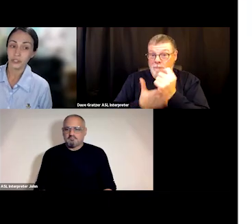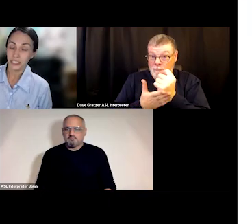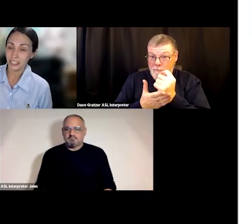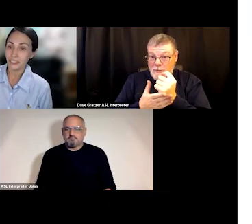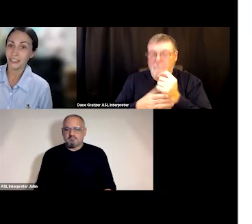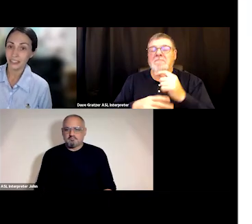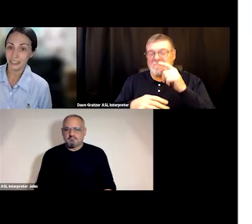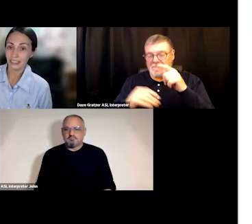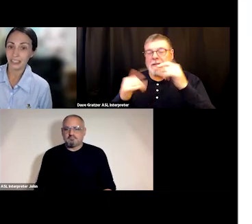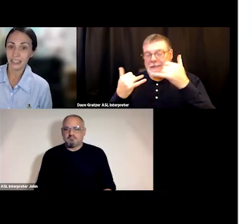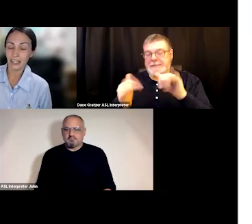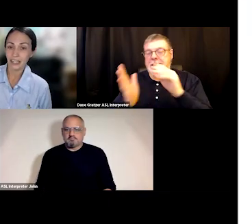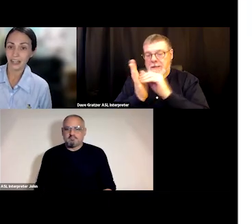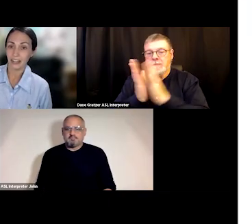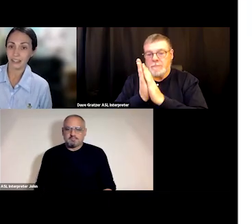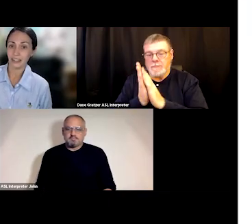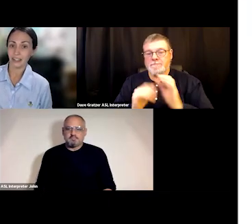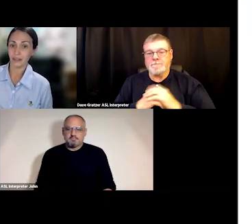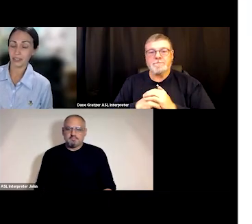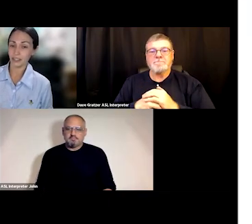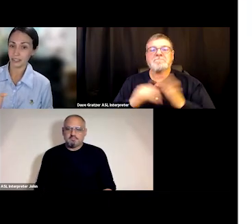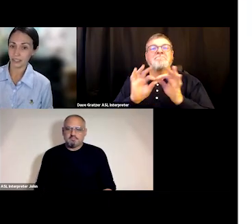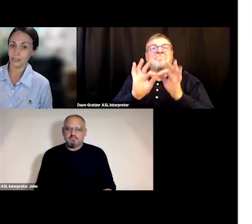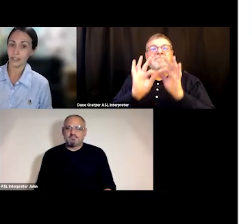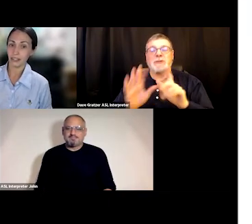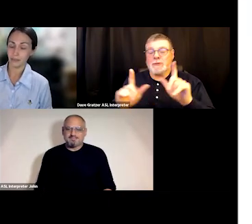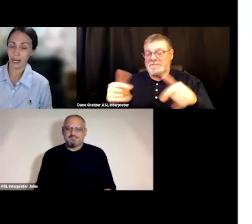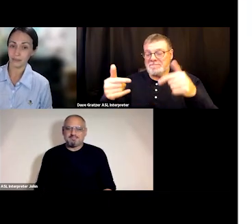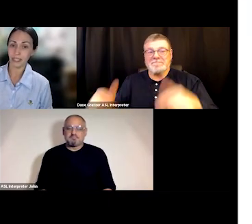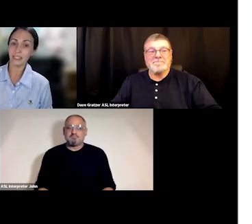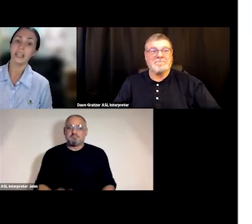you should still list it on the list of impairments